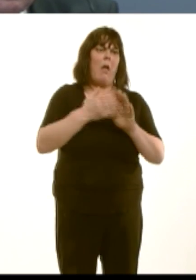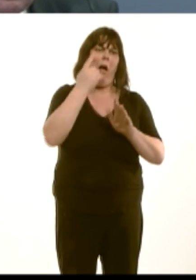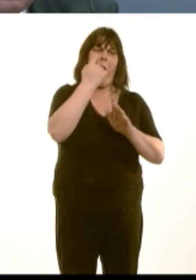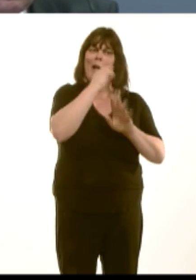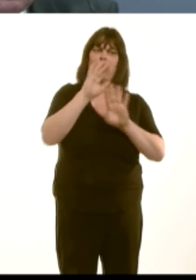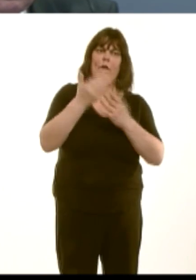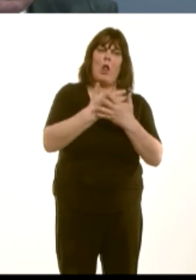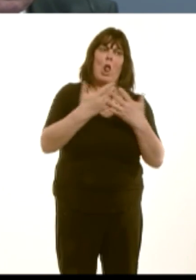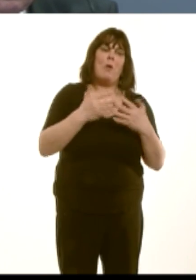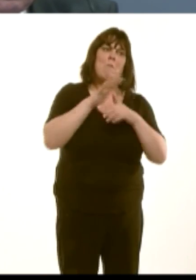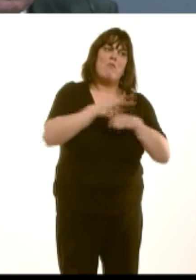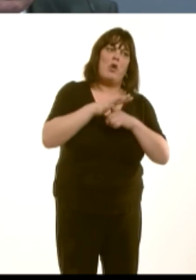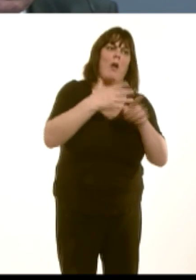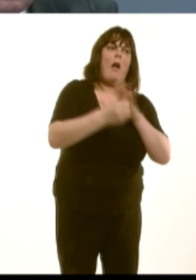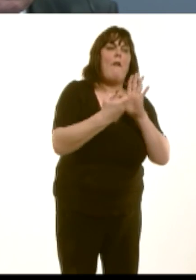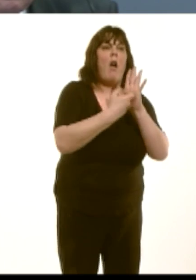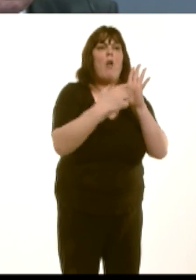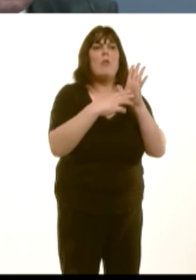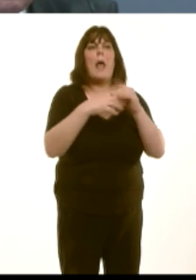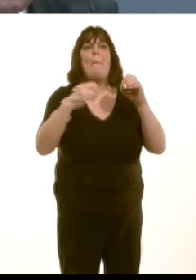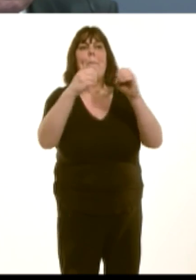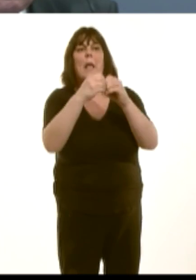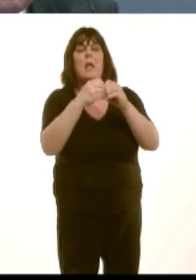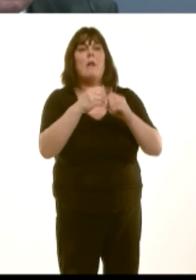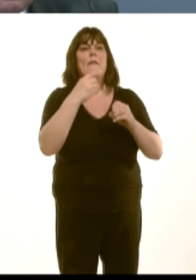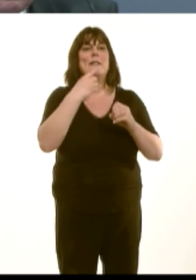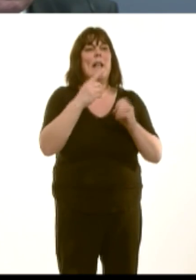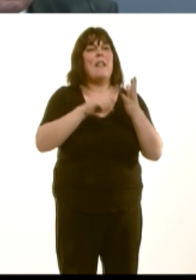RNIB identified that the tariff system that youíve moved to, as well, as of November